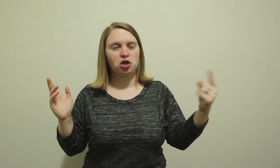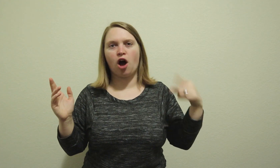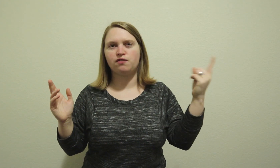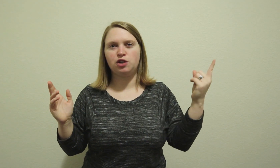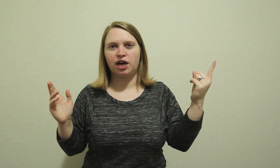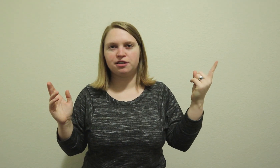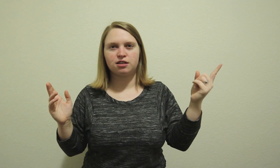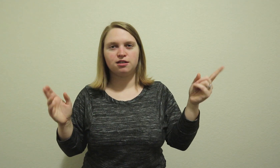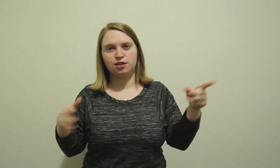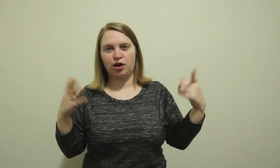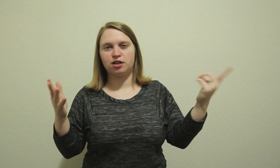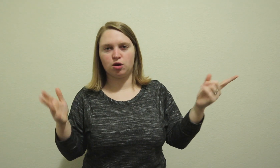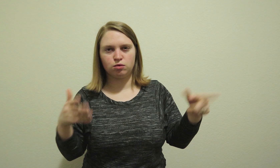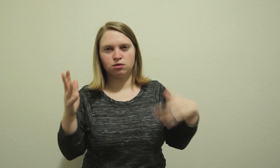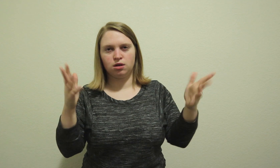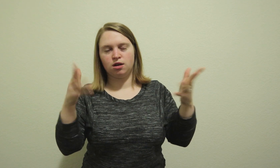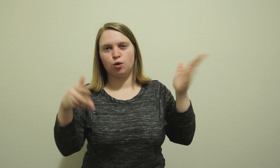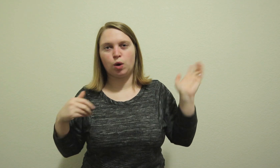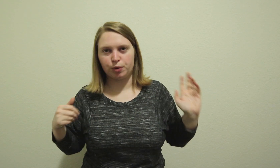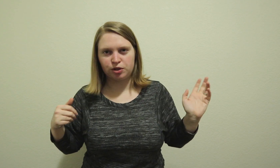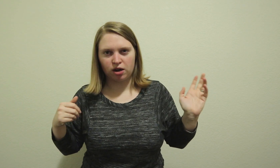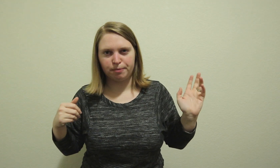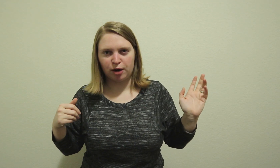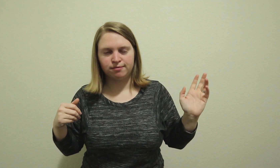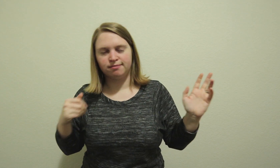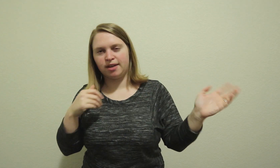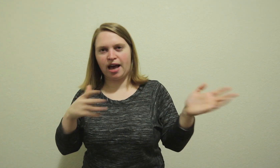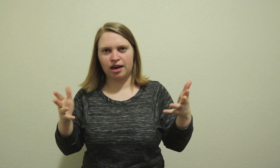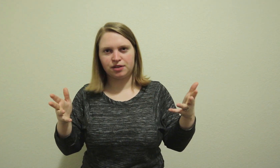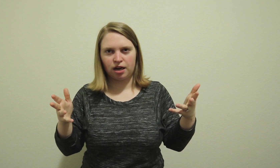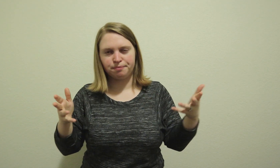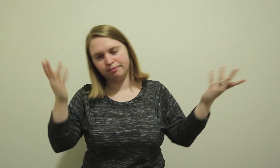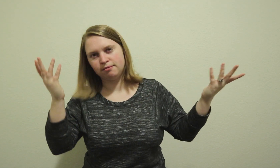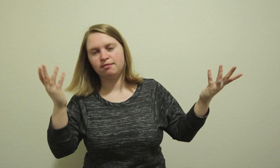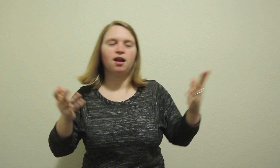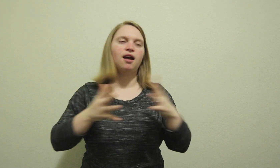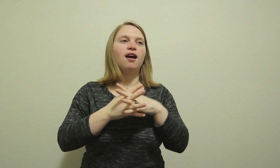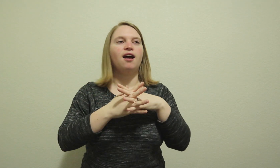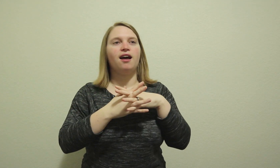coffee grinder so I know what we're talking about ahead of time